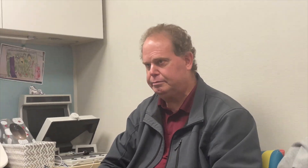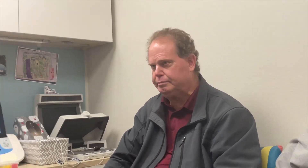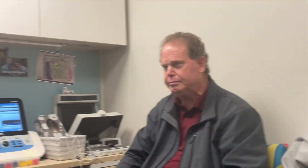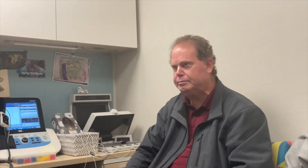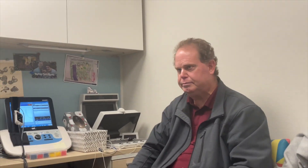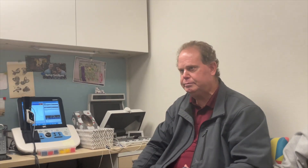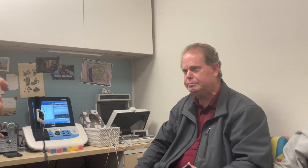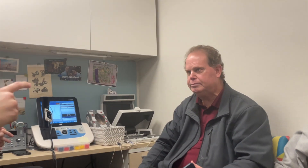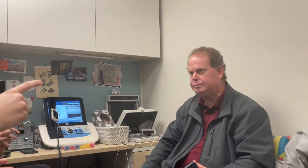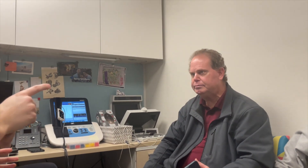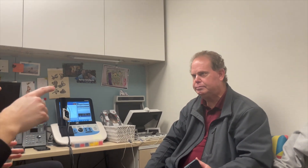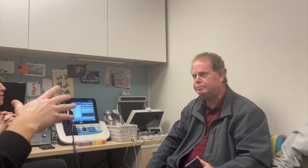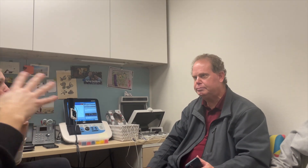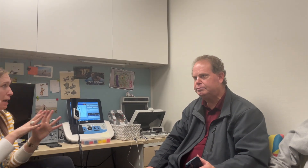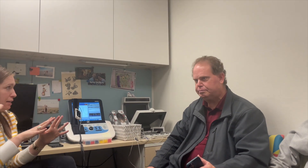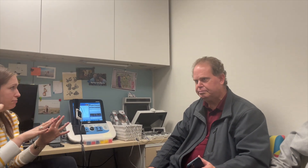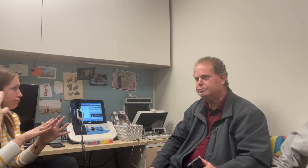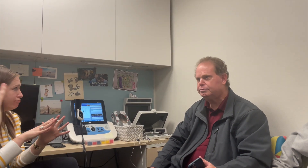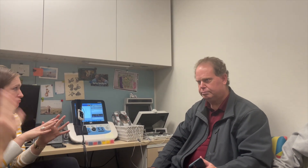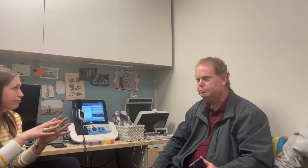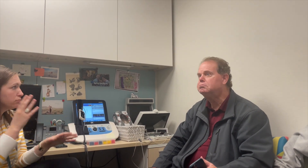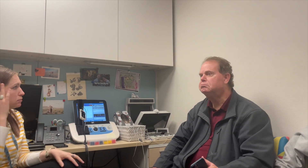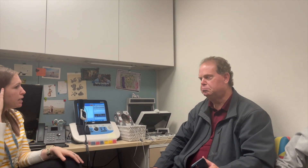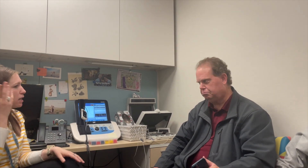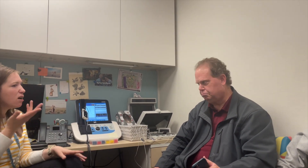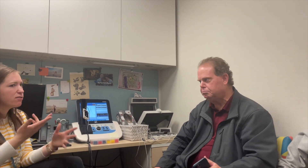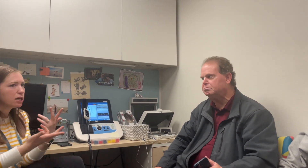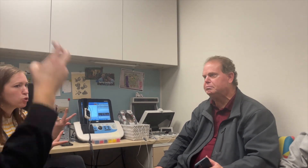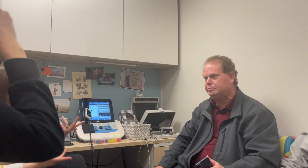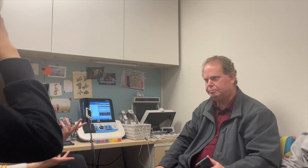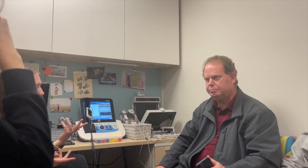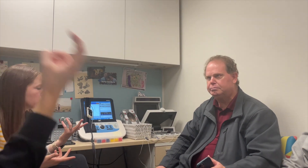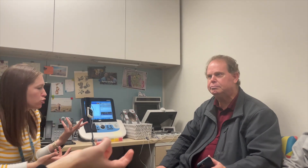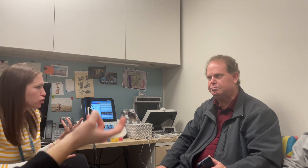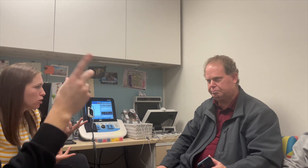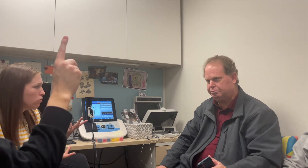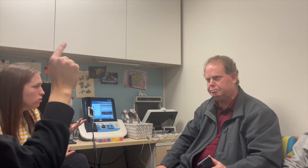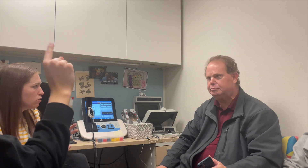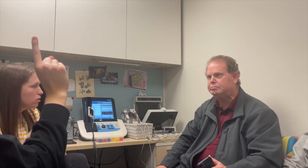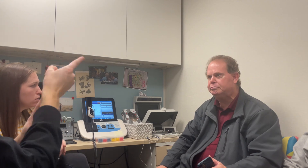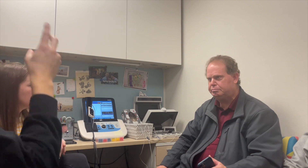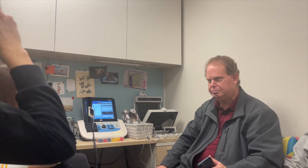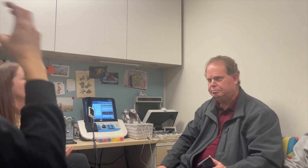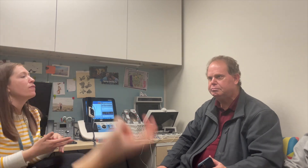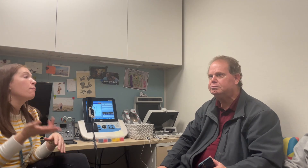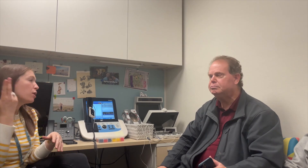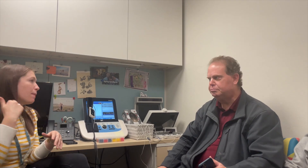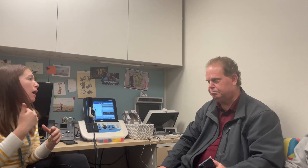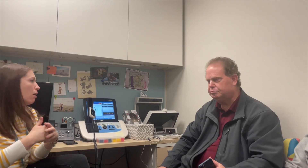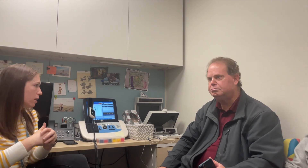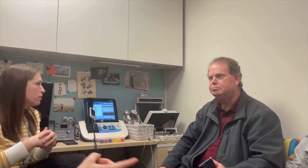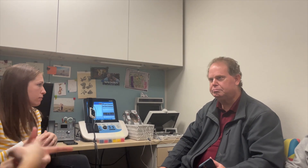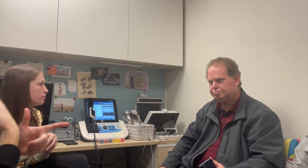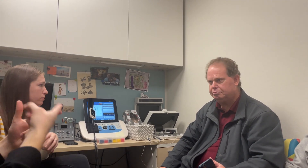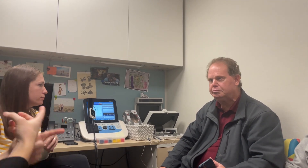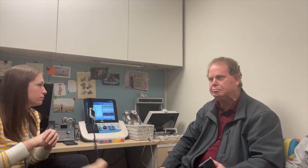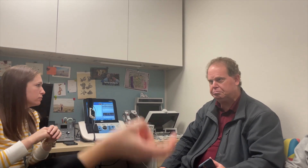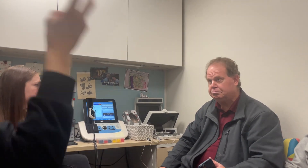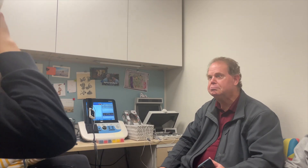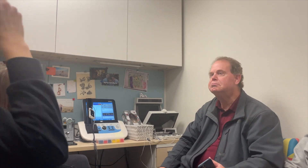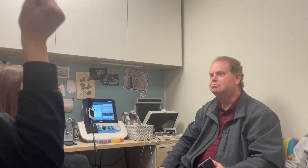a break that's fine take it off for like 20 minutes or so but then put it back on